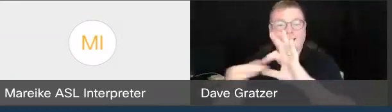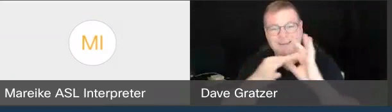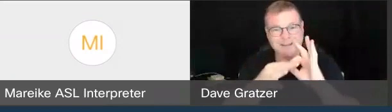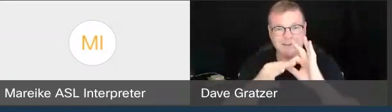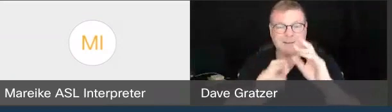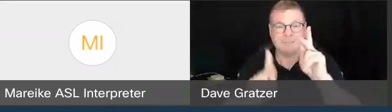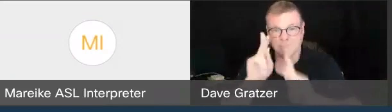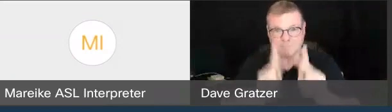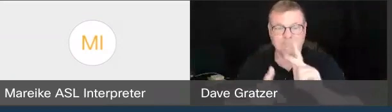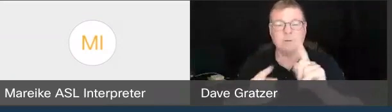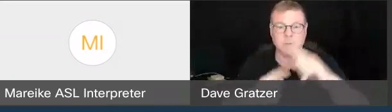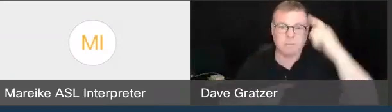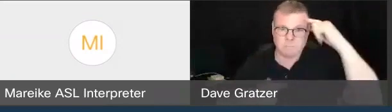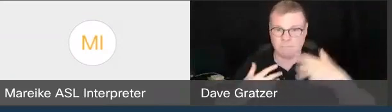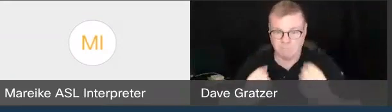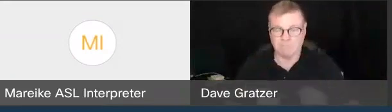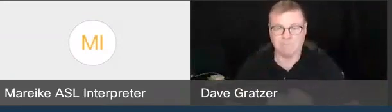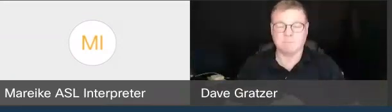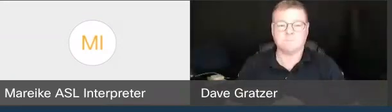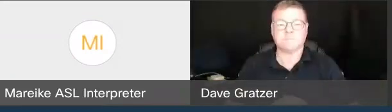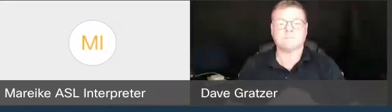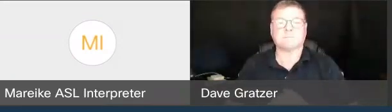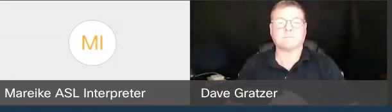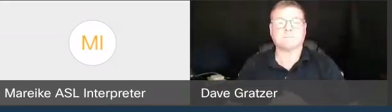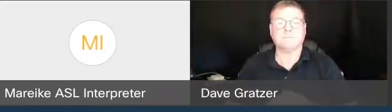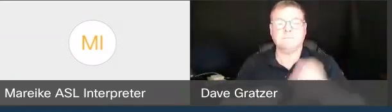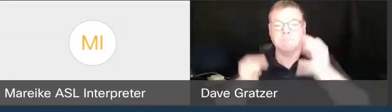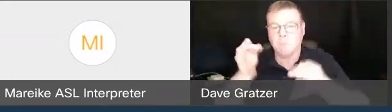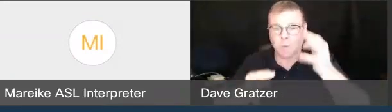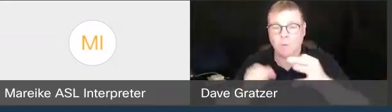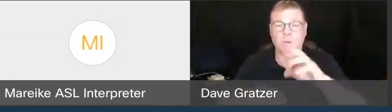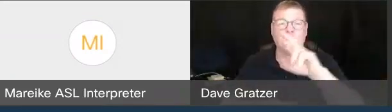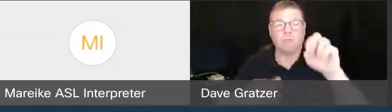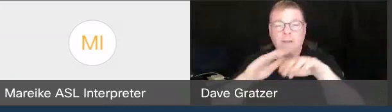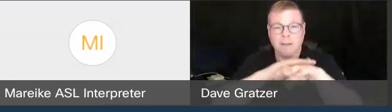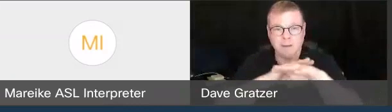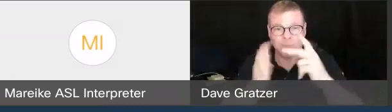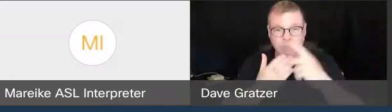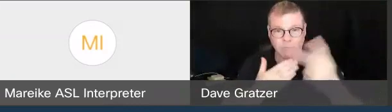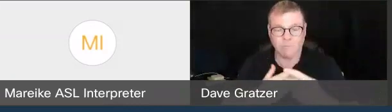to mental health, specialty mental health courts, reentry programs, specialty mental health,